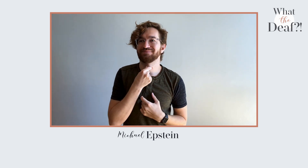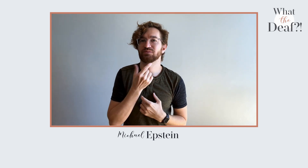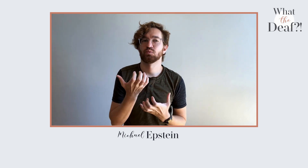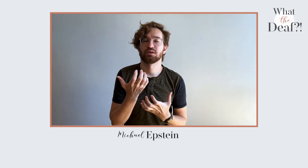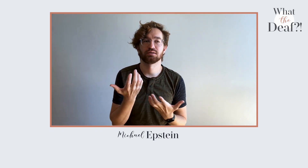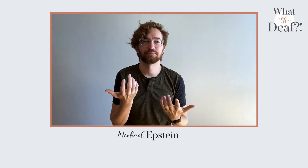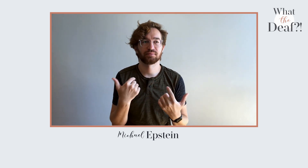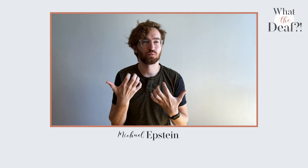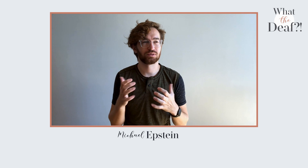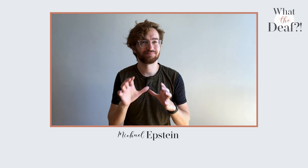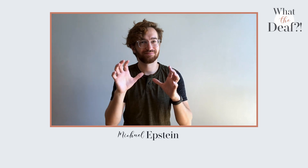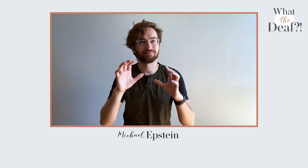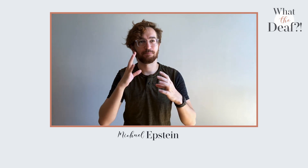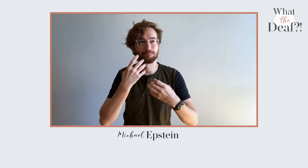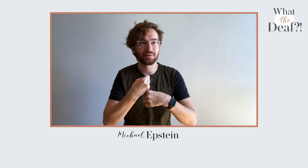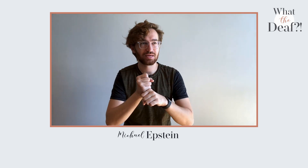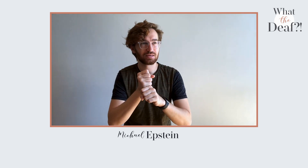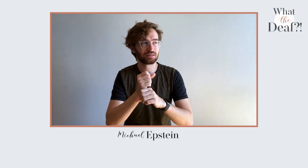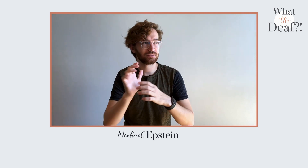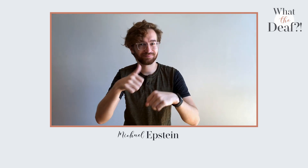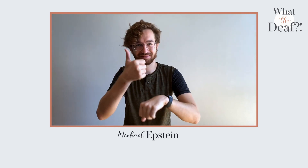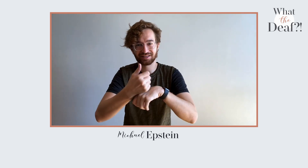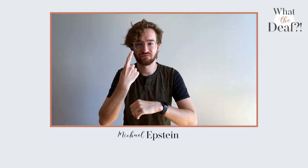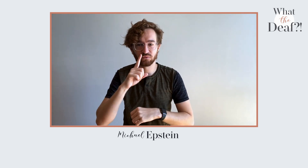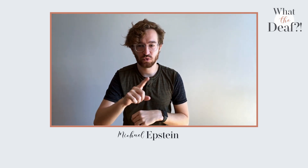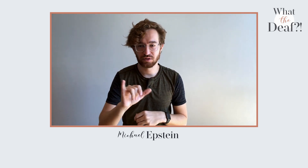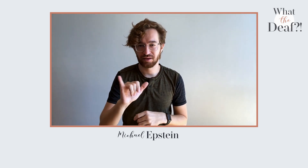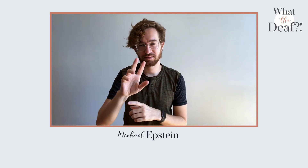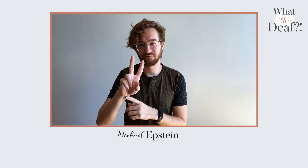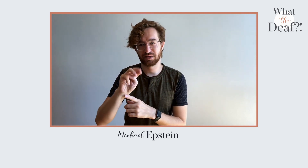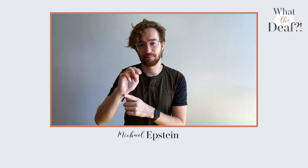And I felt like I wanted to make sets for things